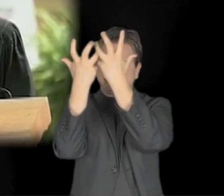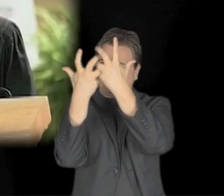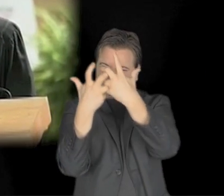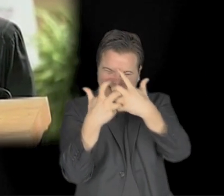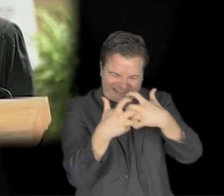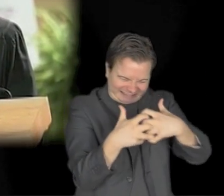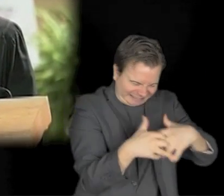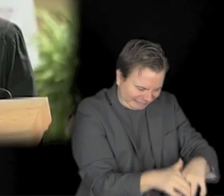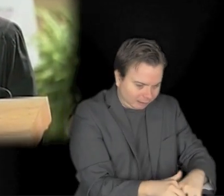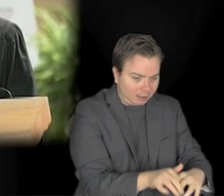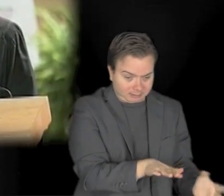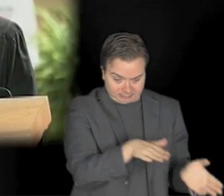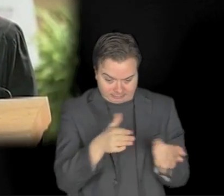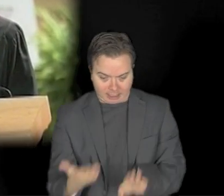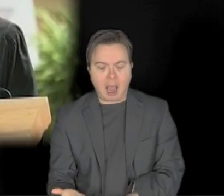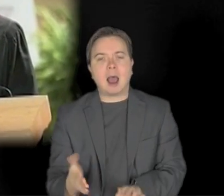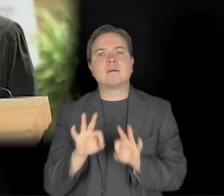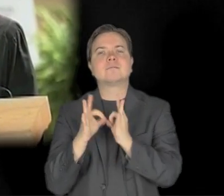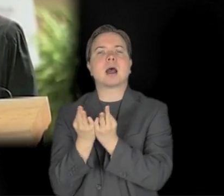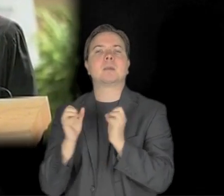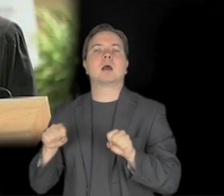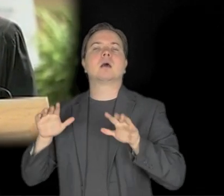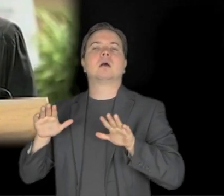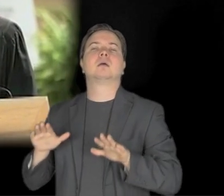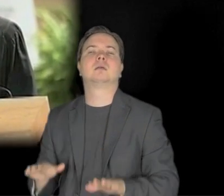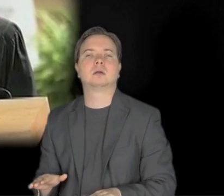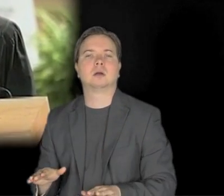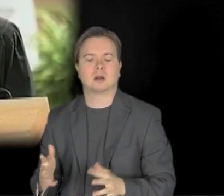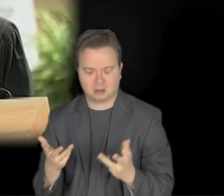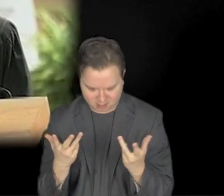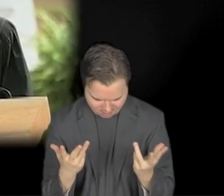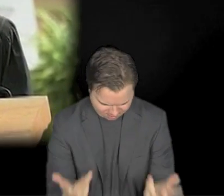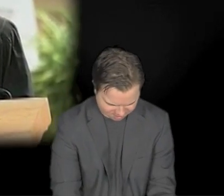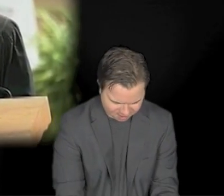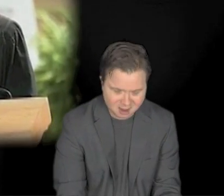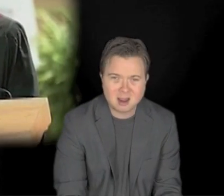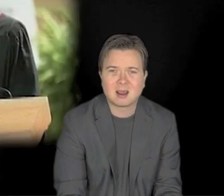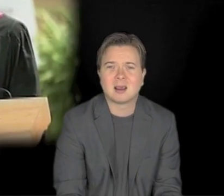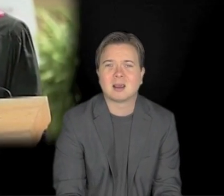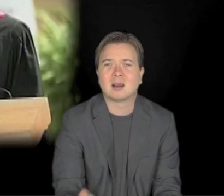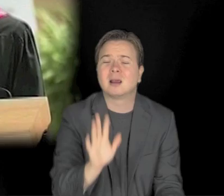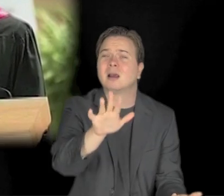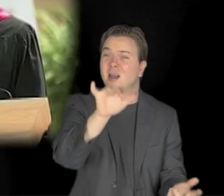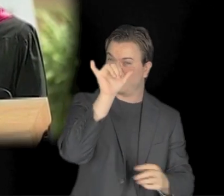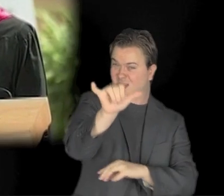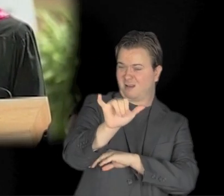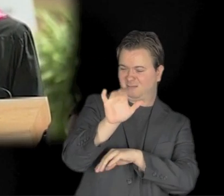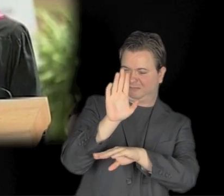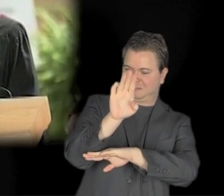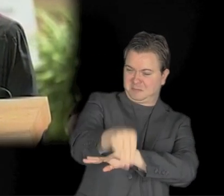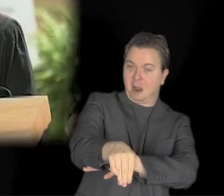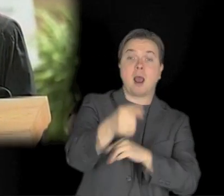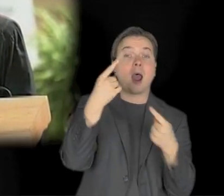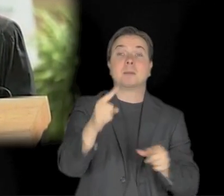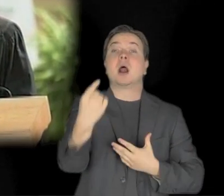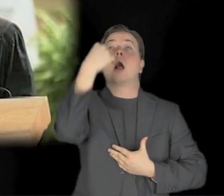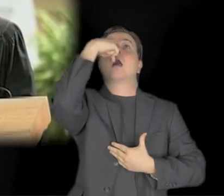I lived with that diagnosis all day. Later that evening I had a biopsy, where they stuck an endoscope down my throat, through